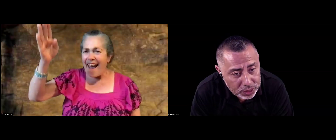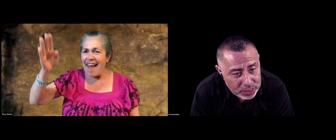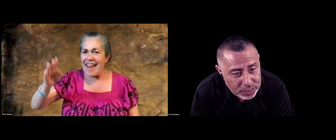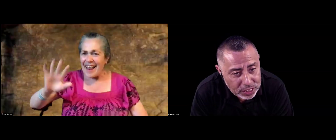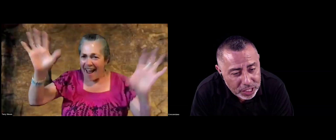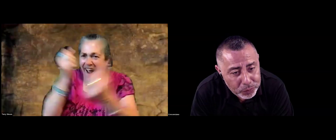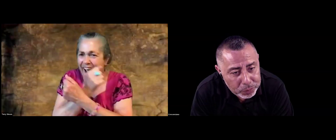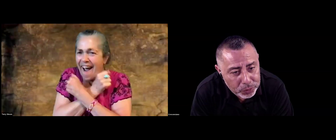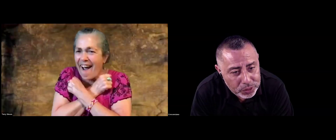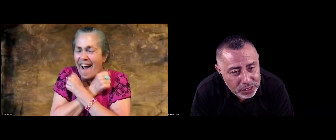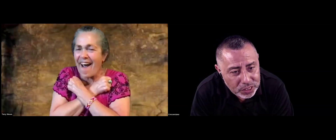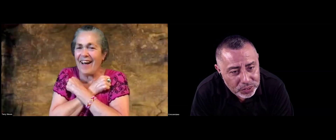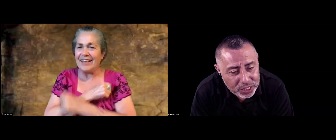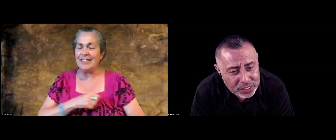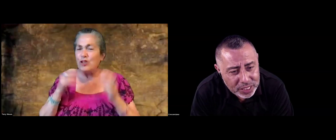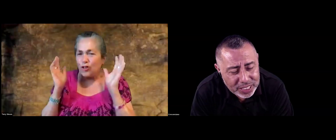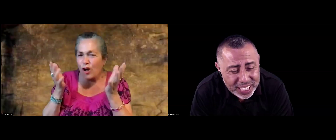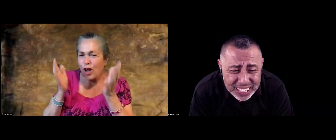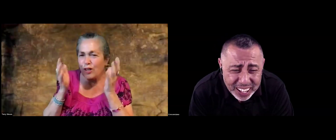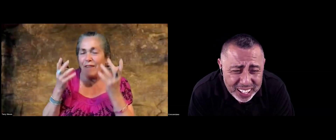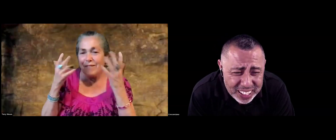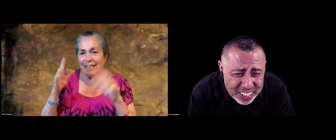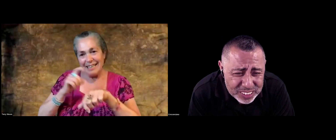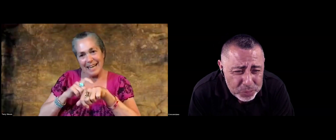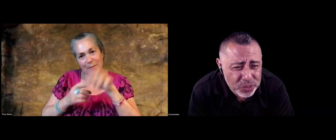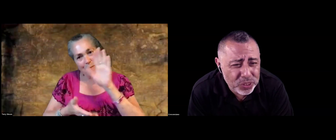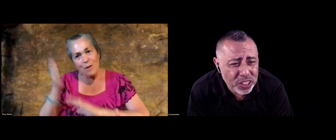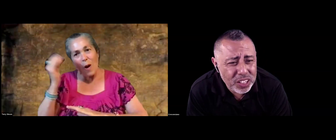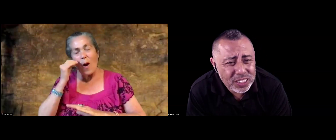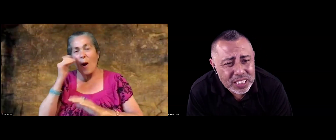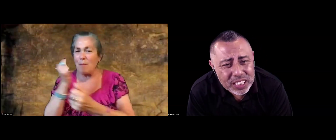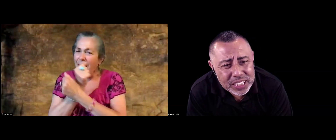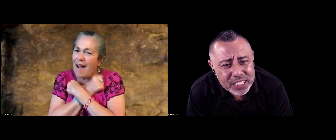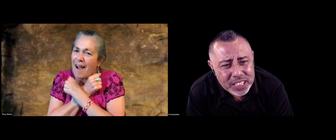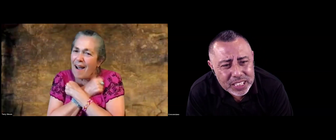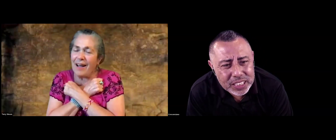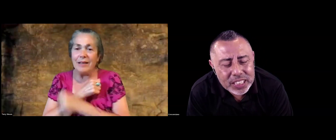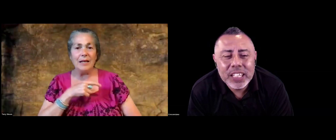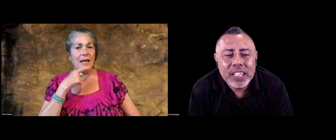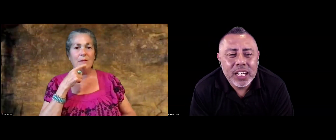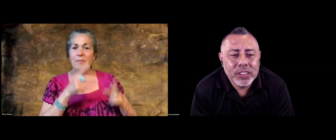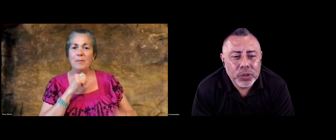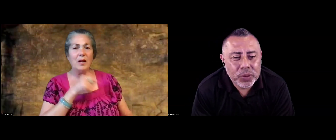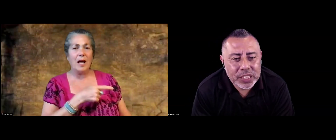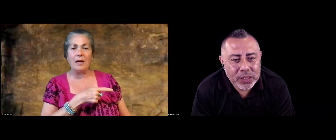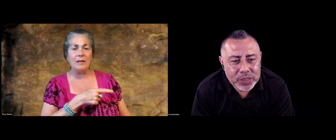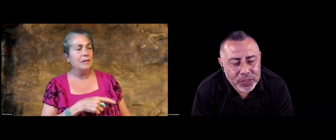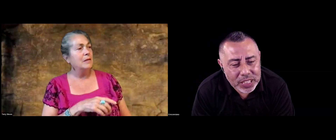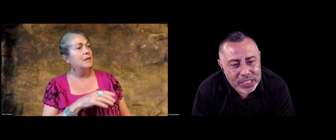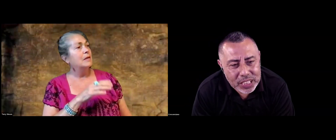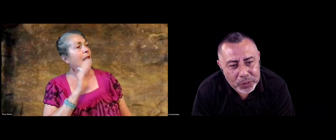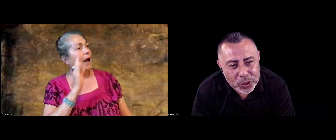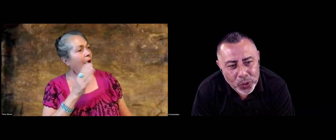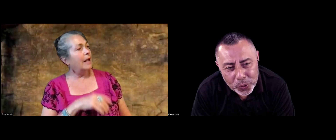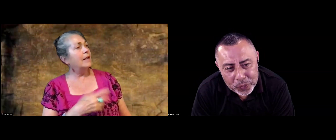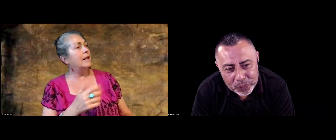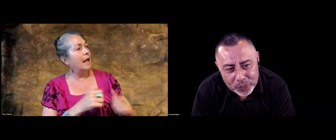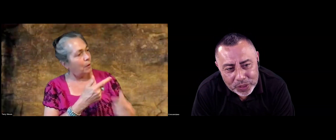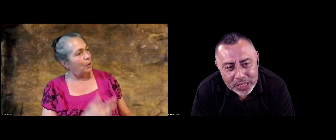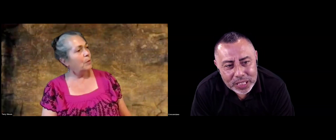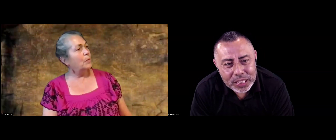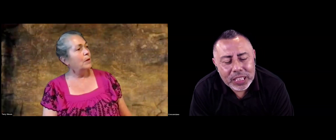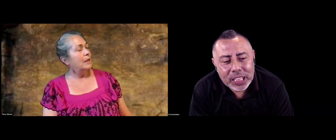Let's hide. And then when we're done, we say, okay, it's time to go home.